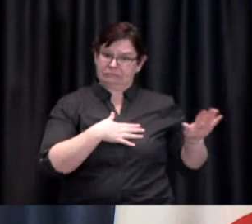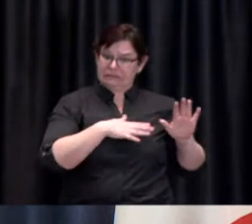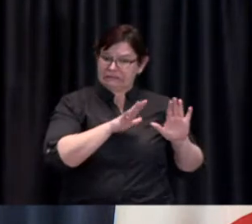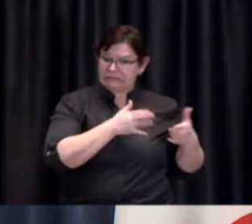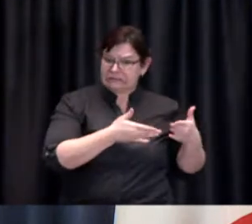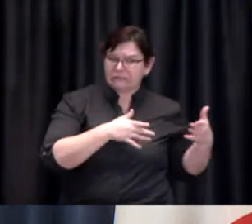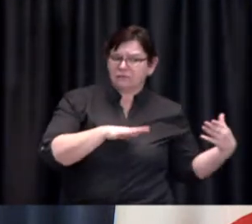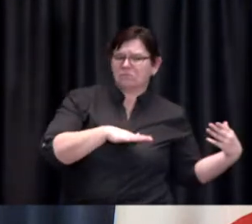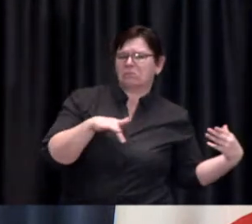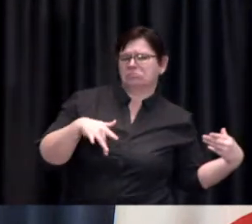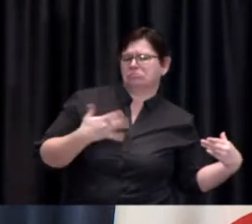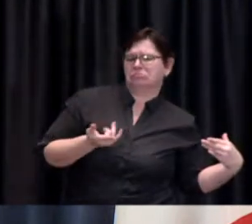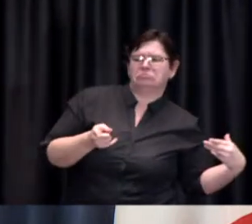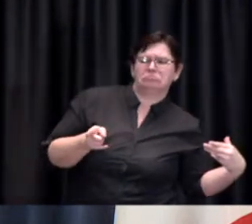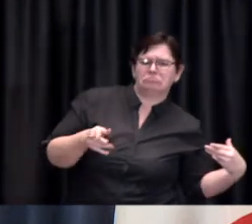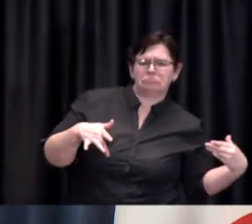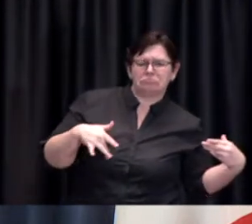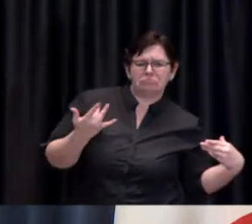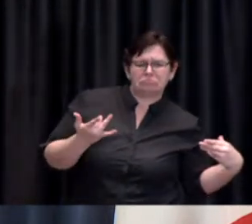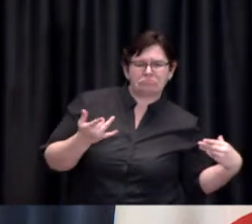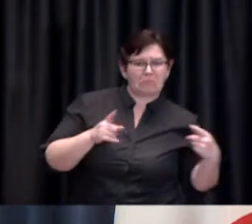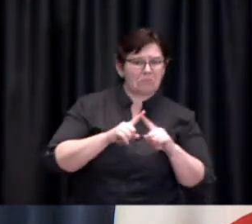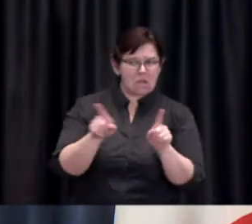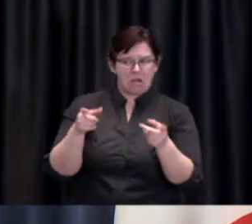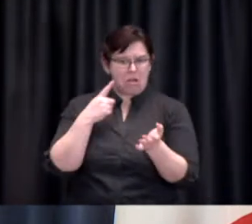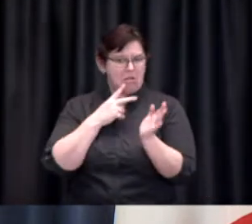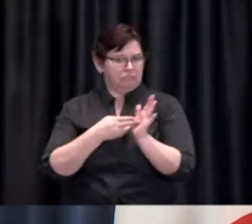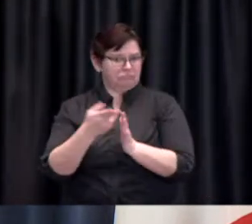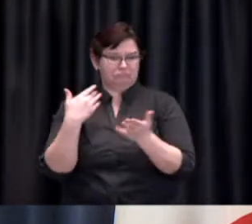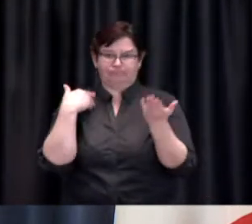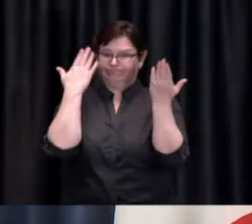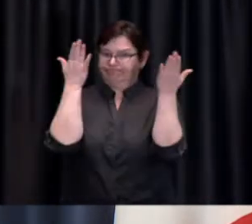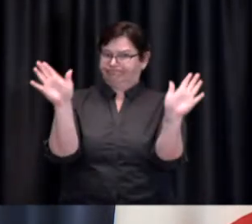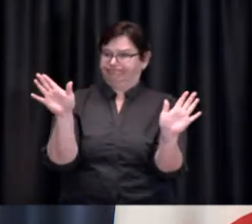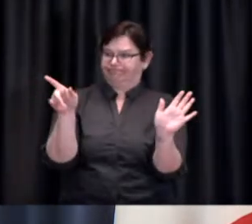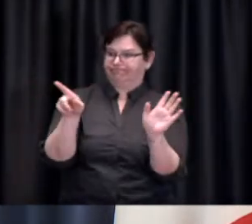but I'm afraid I don't have specific information on that circumstance right now.